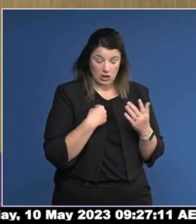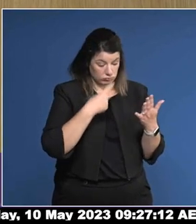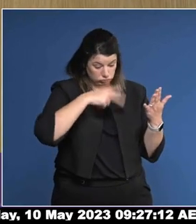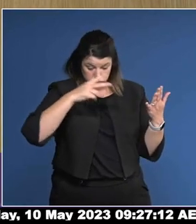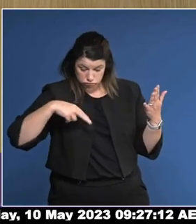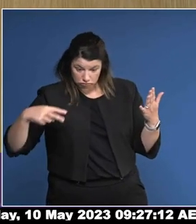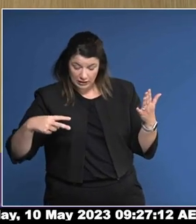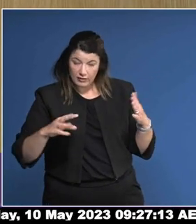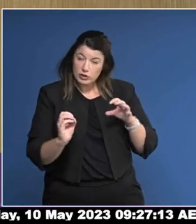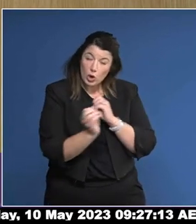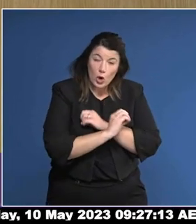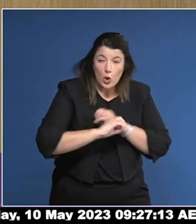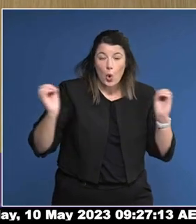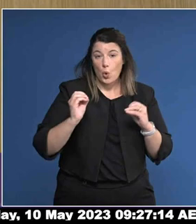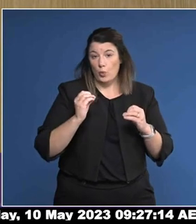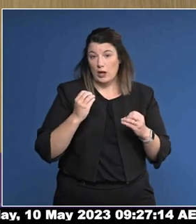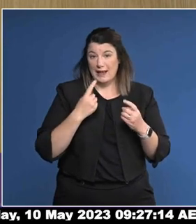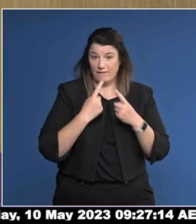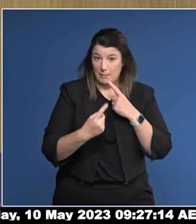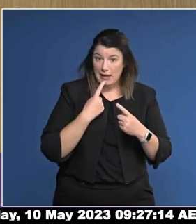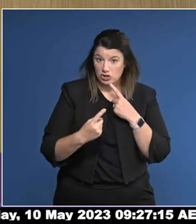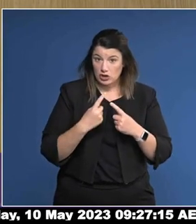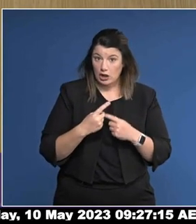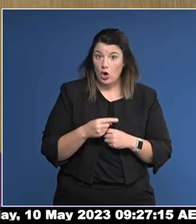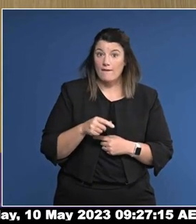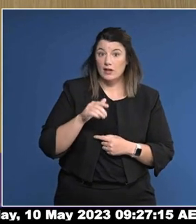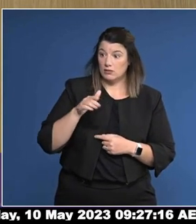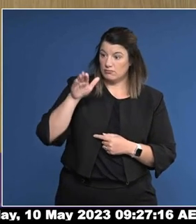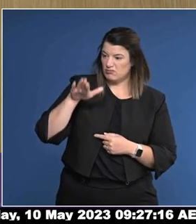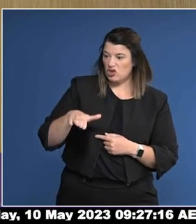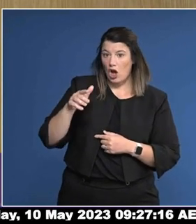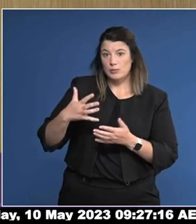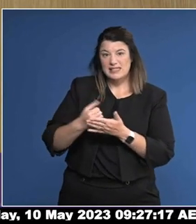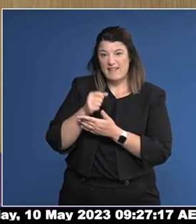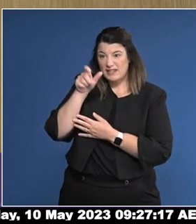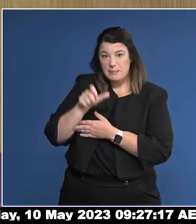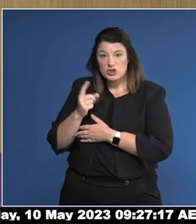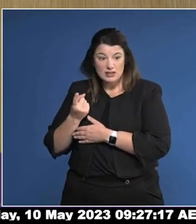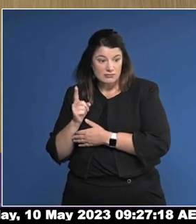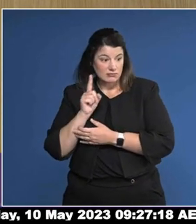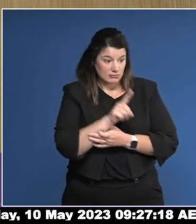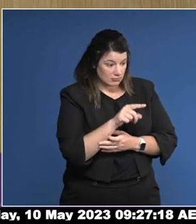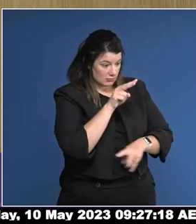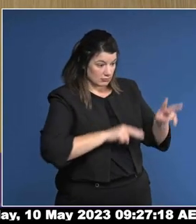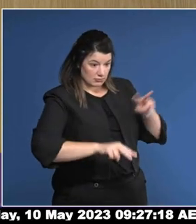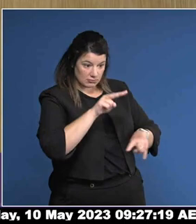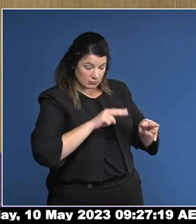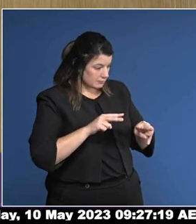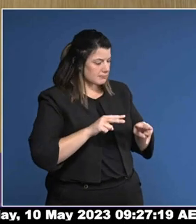evidence of a Child Safety Officer, first, developing a plan to communicate with Kaleb